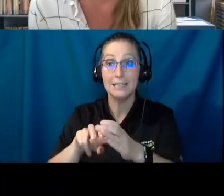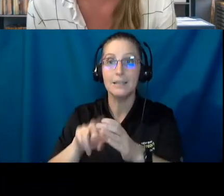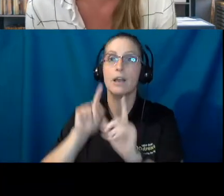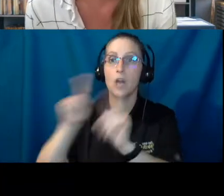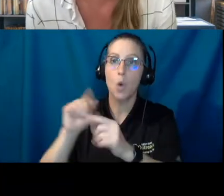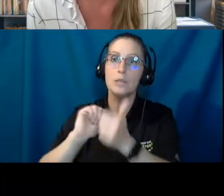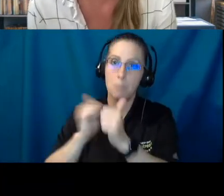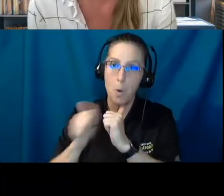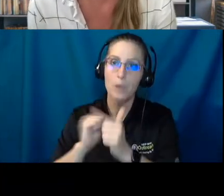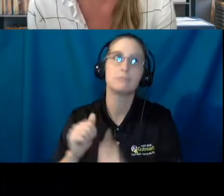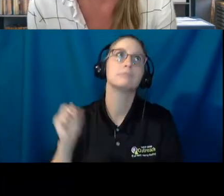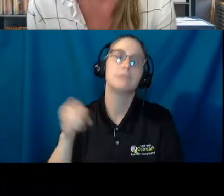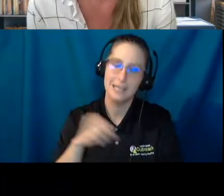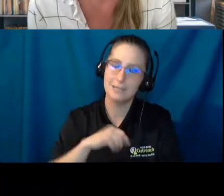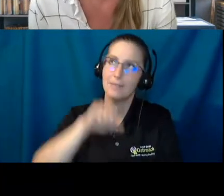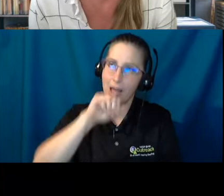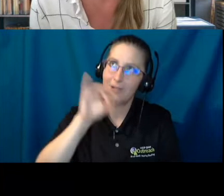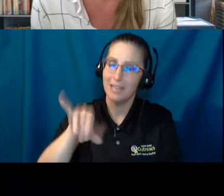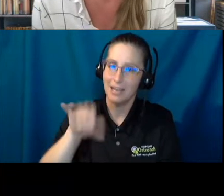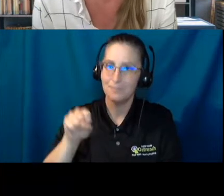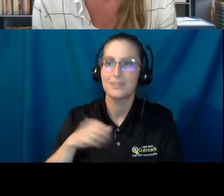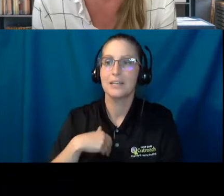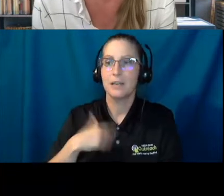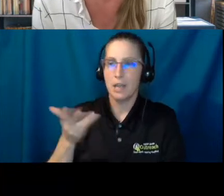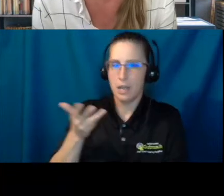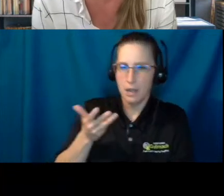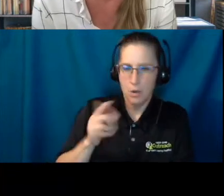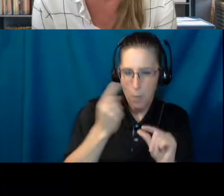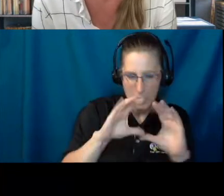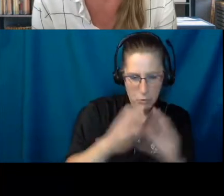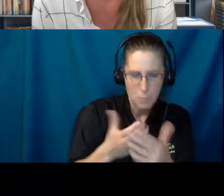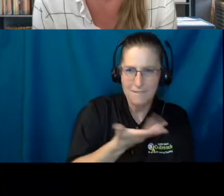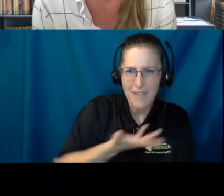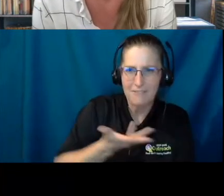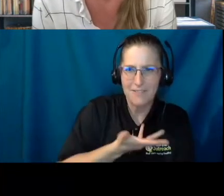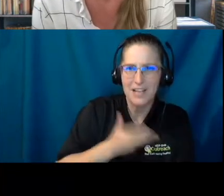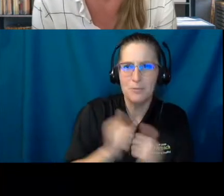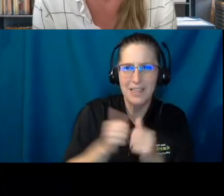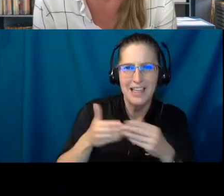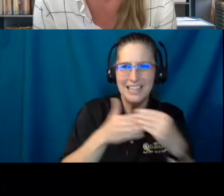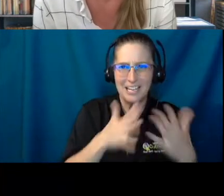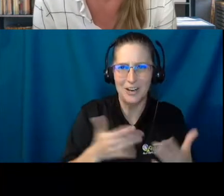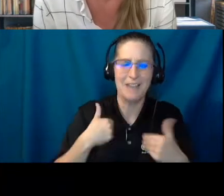definitely loved those. A group of five of us with a leader but had lots of memories and